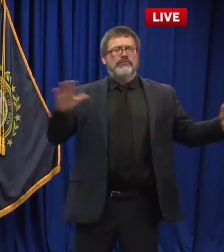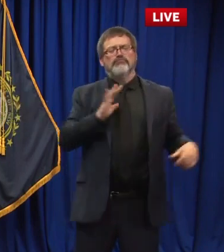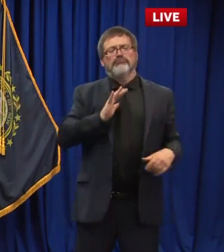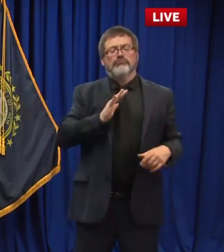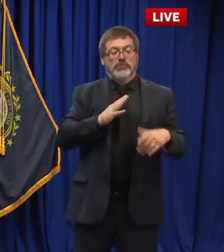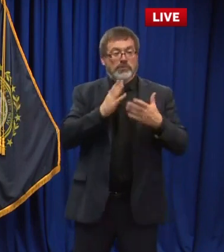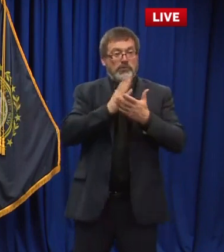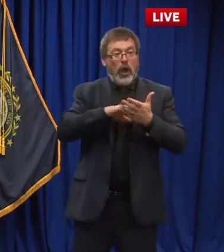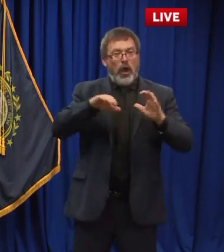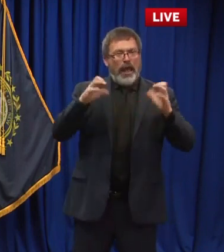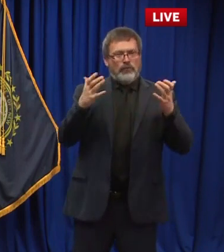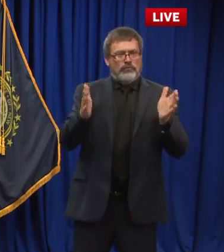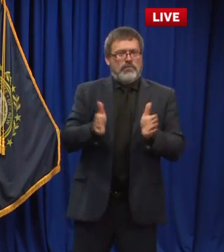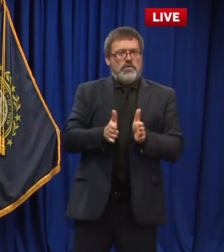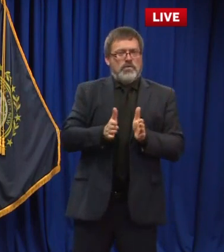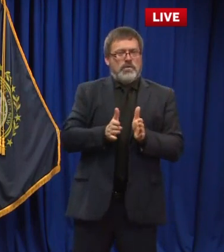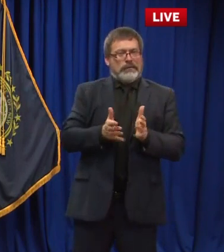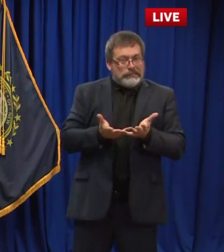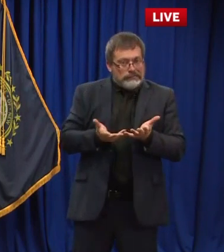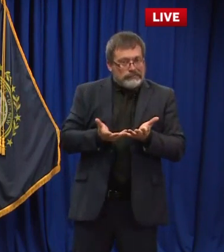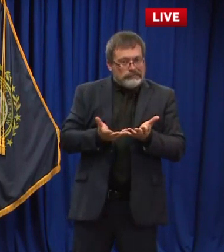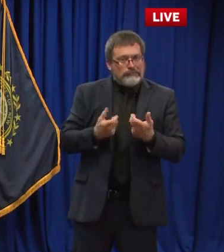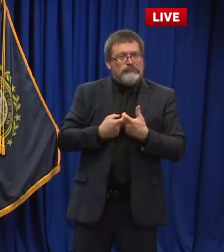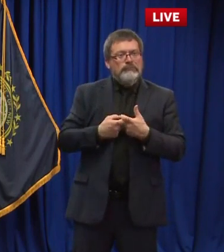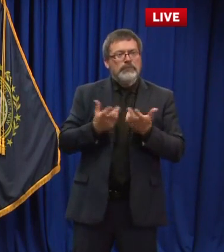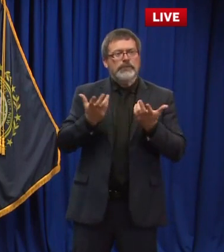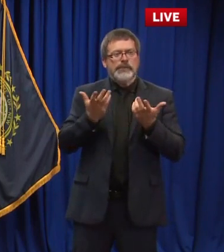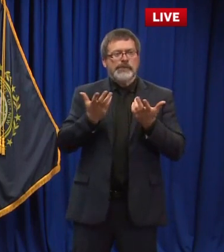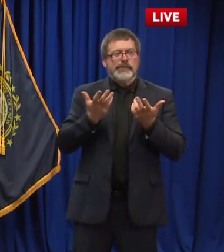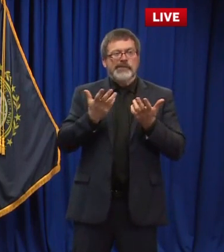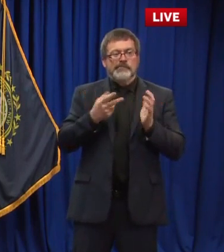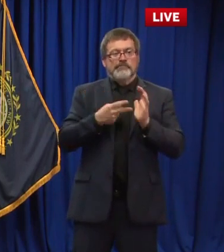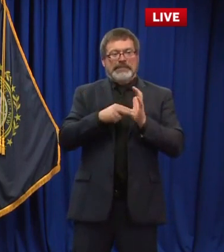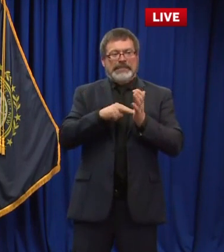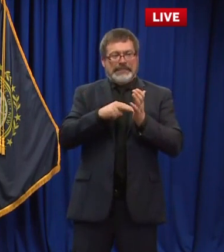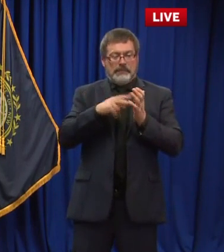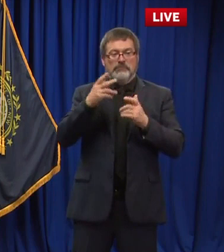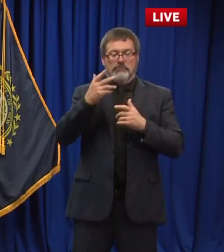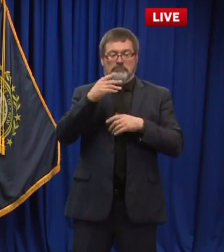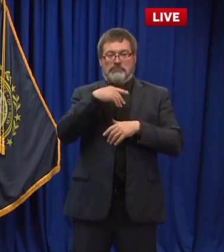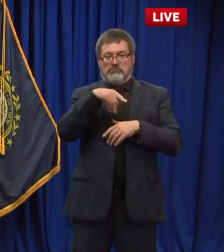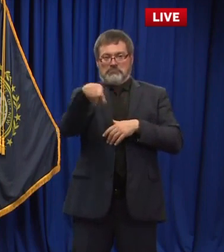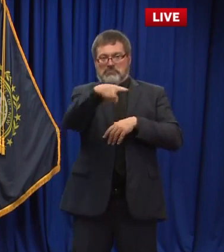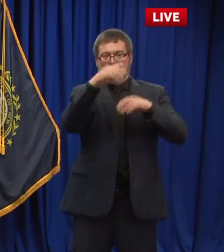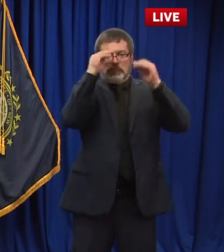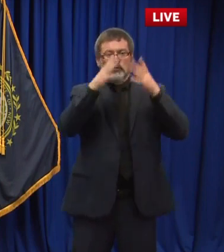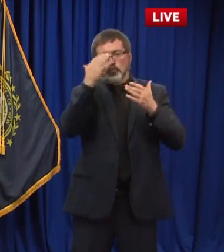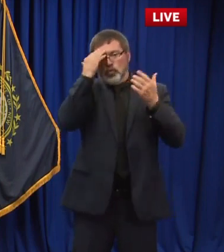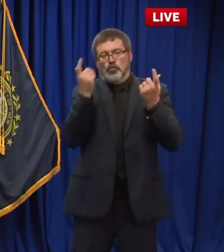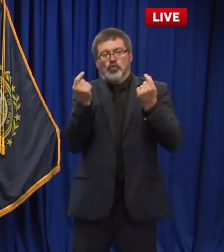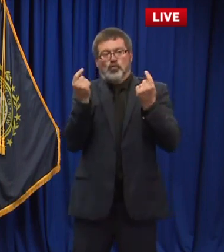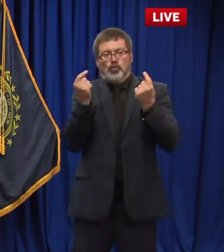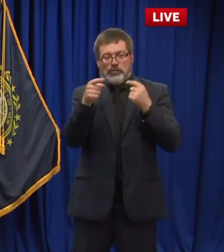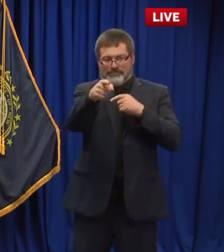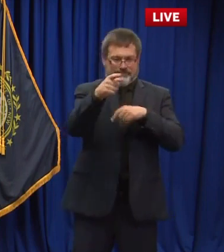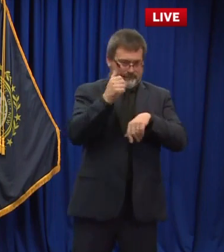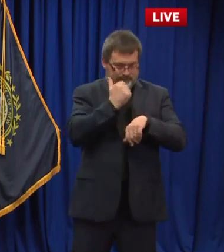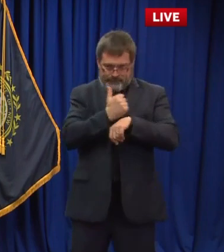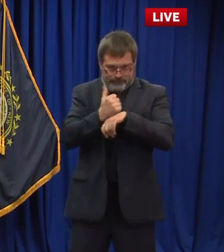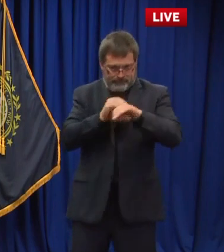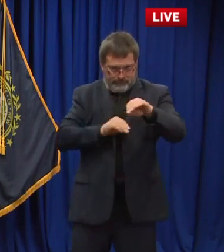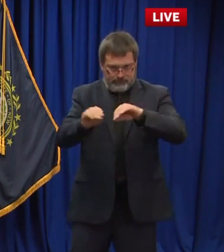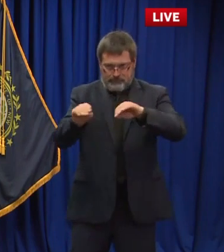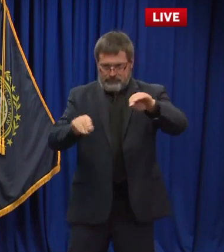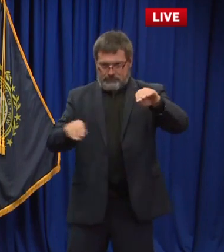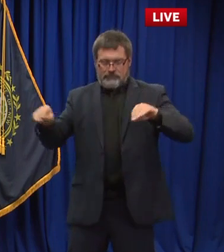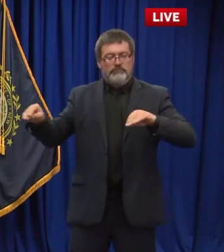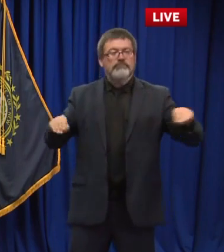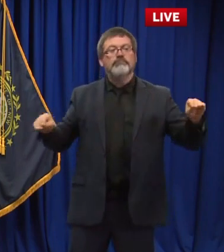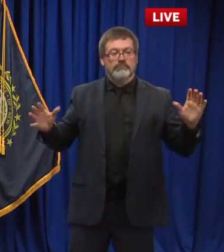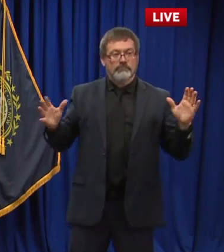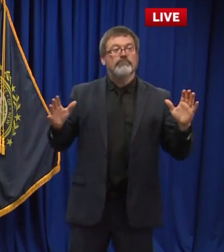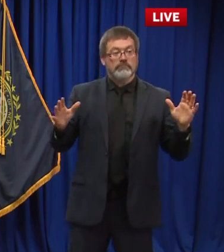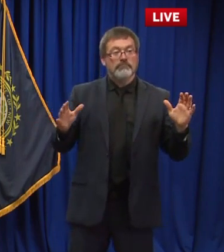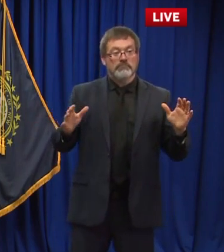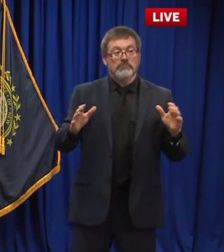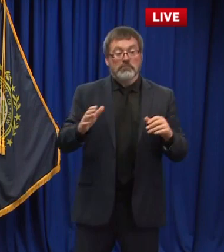WE WOULD LIKE THREE OR SIX FEET AND WE UNDERSTAND ALL BE WORKABLE IN SOME AND THE CHALLENGE AND OTHER DOESN’T MEAN WE’RE GOING TO SHUT DOWN CLASSROOM BUT WE WILL ALLOW